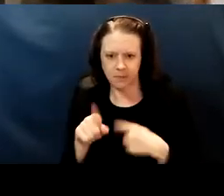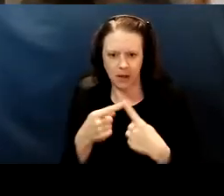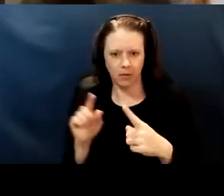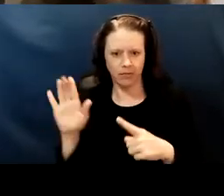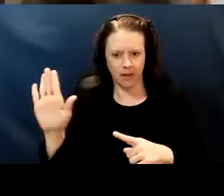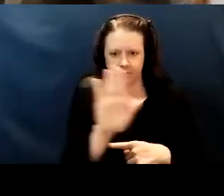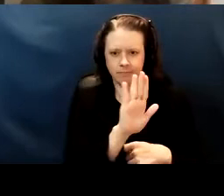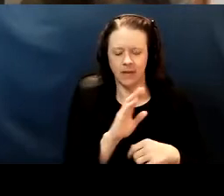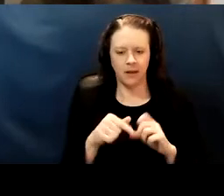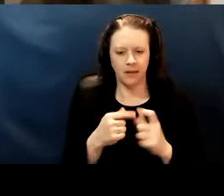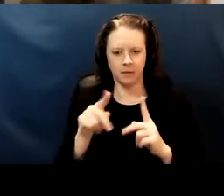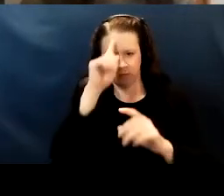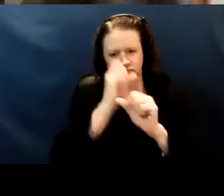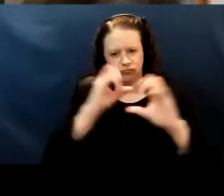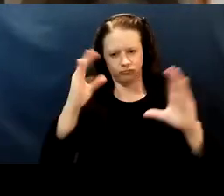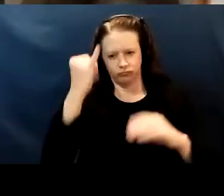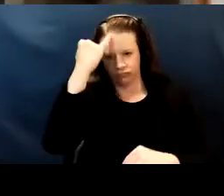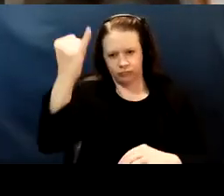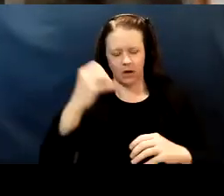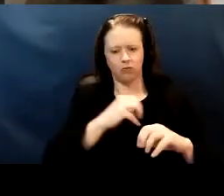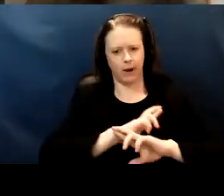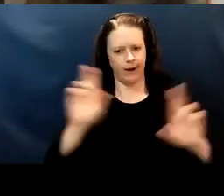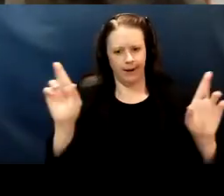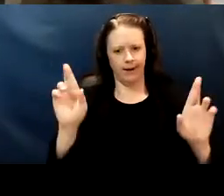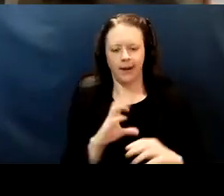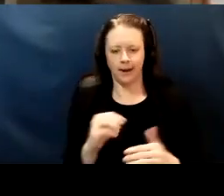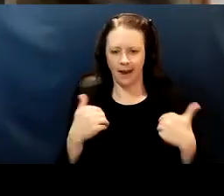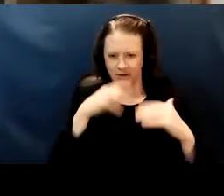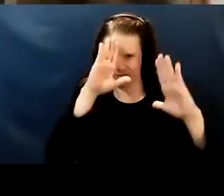could be more prepared and have their expectations set for what